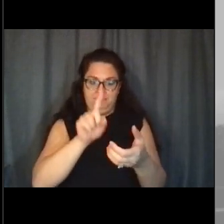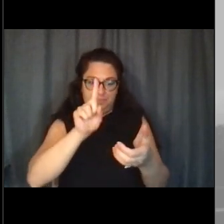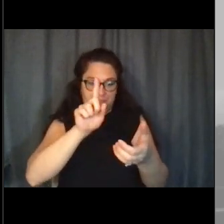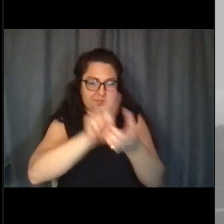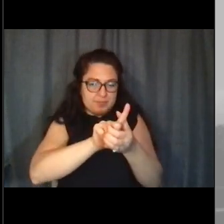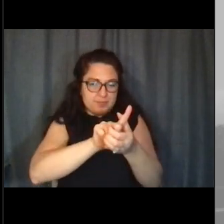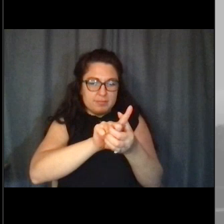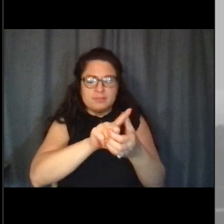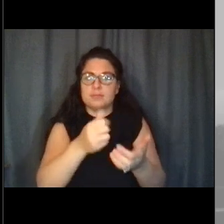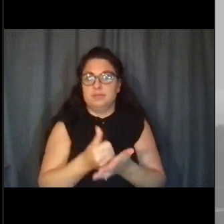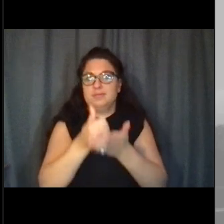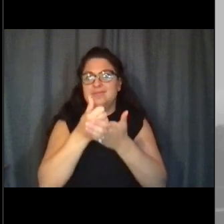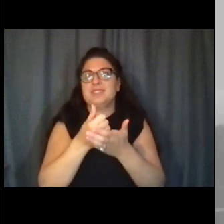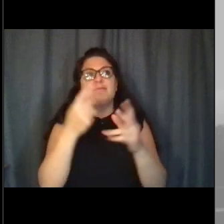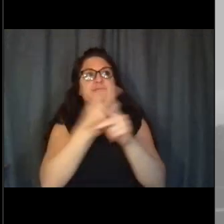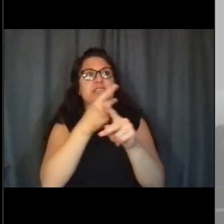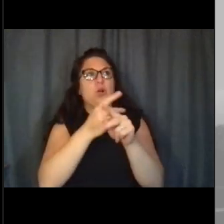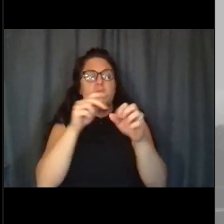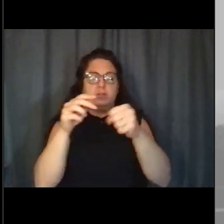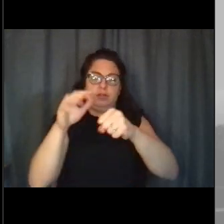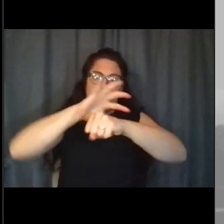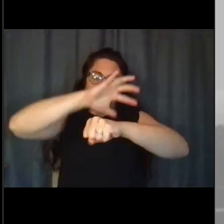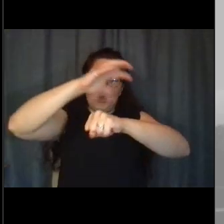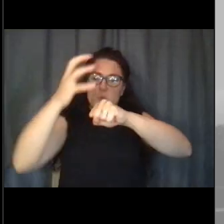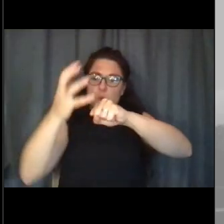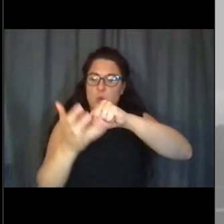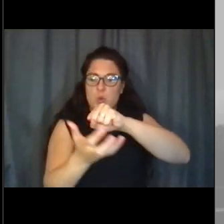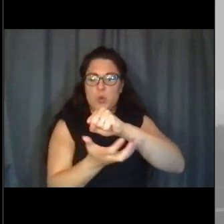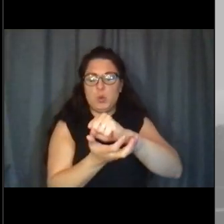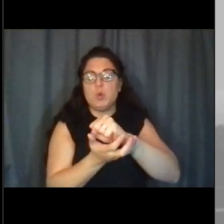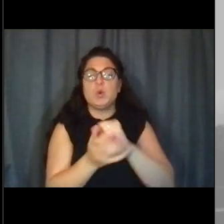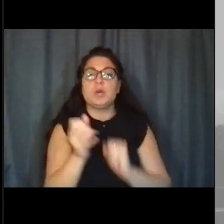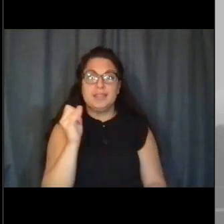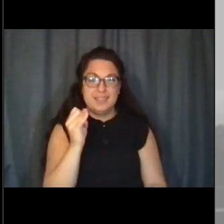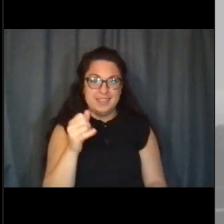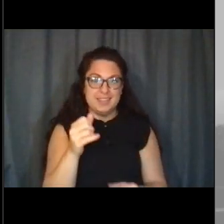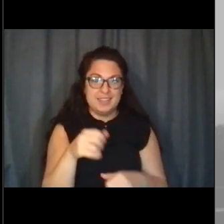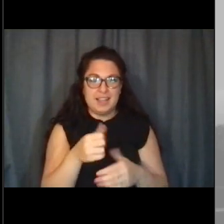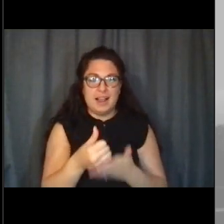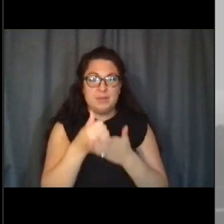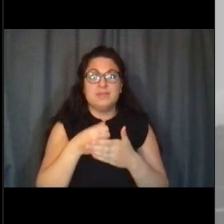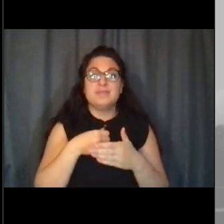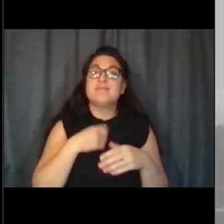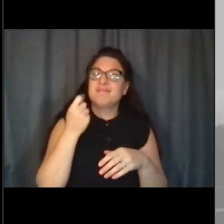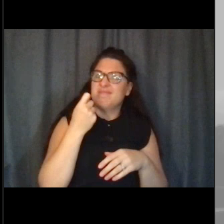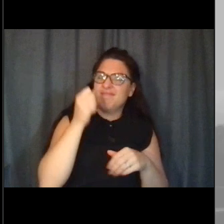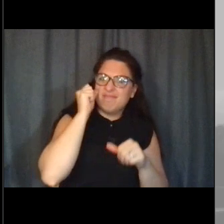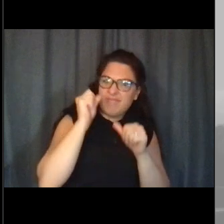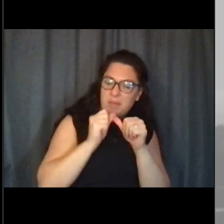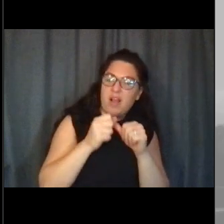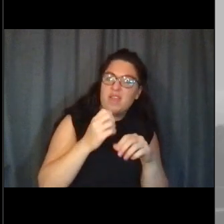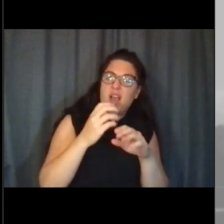which is really, really useful. And we actually launched those directly out of the back of the vehicle. We carry helium tanks with us to do that.